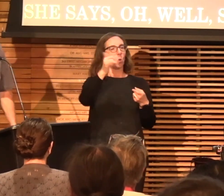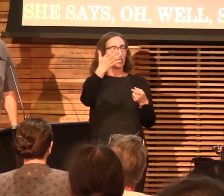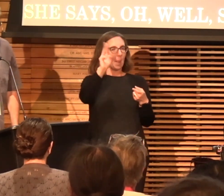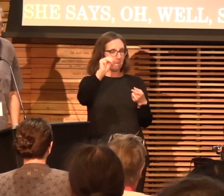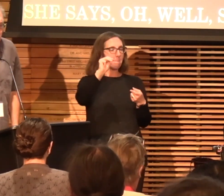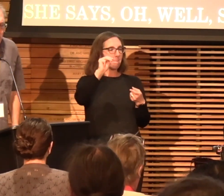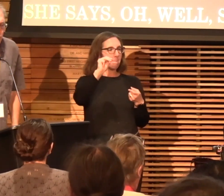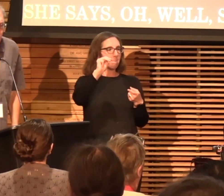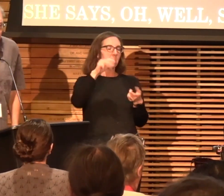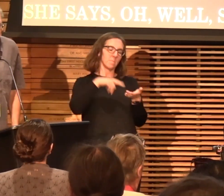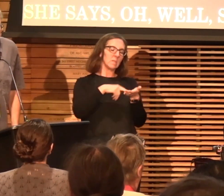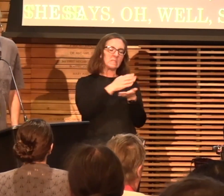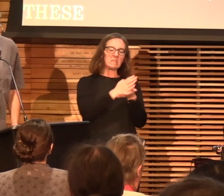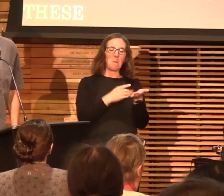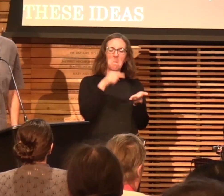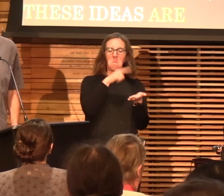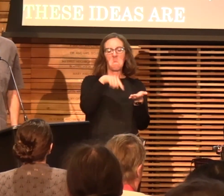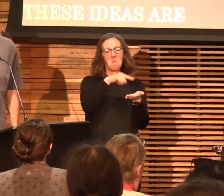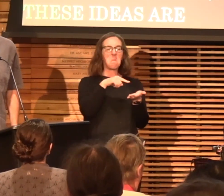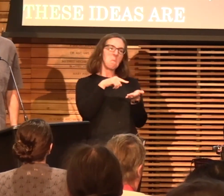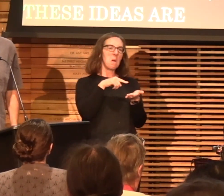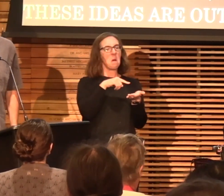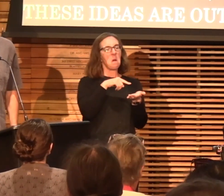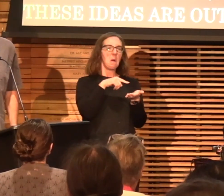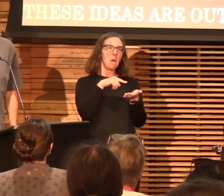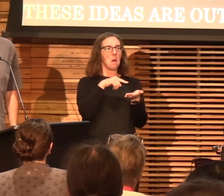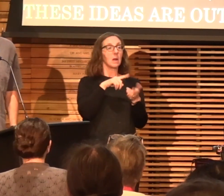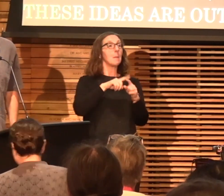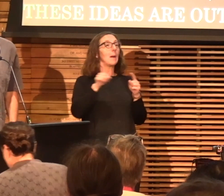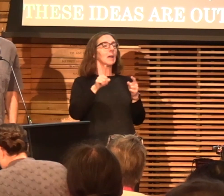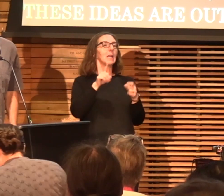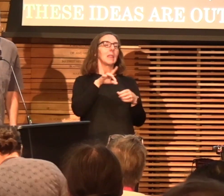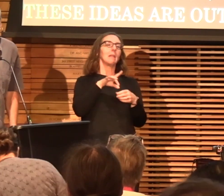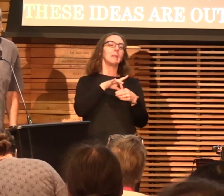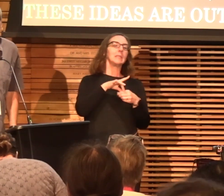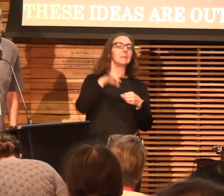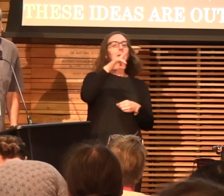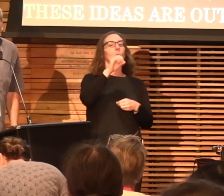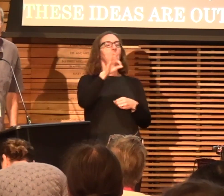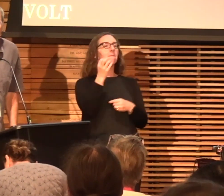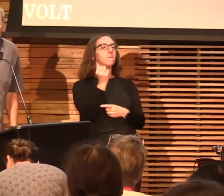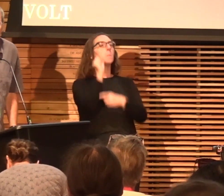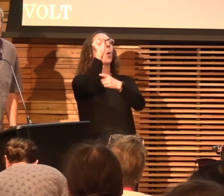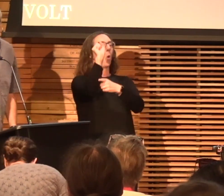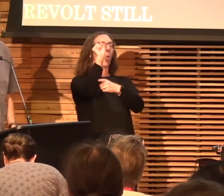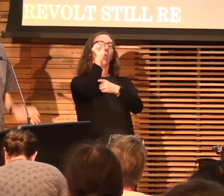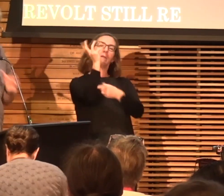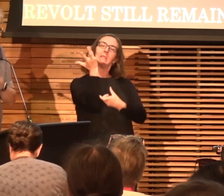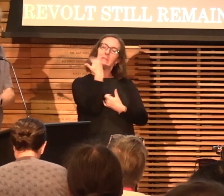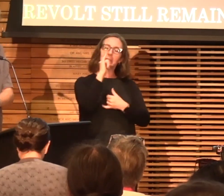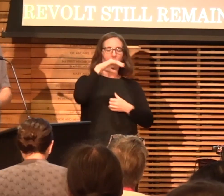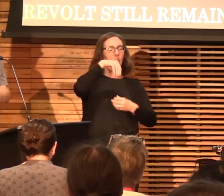some of these ideas're out of date, but the spirit of revolt still remains." A year later,